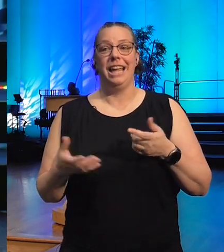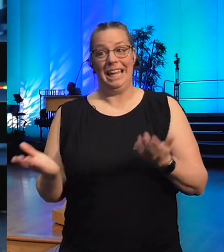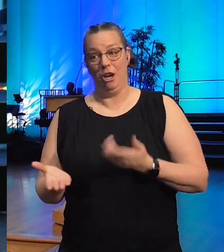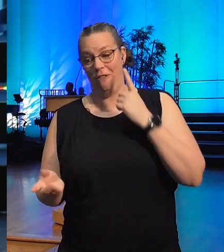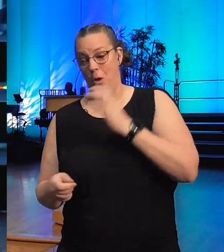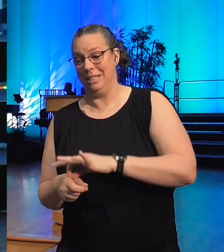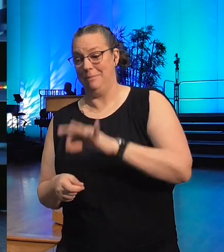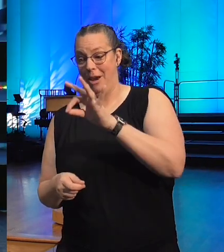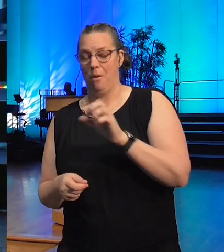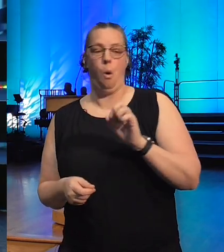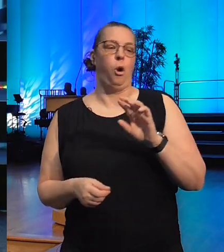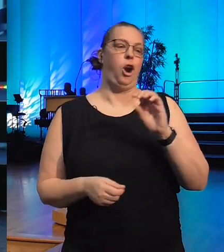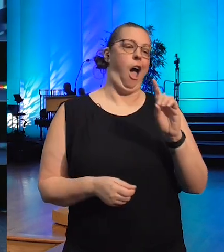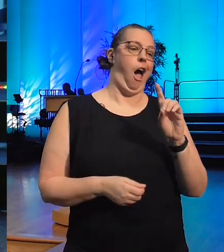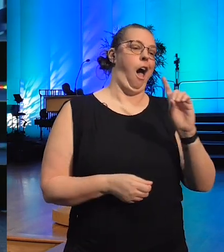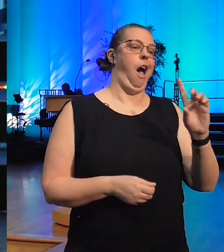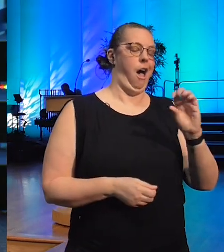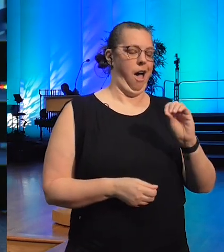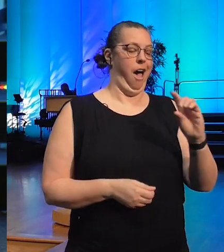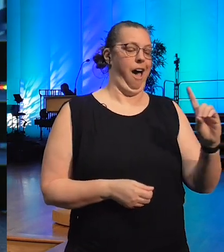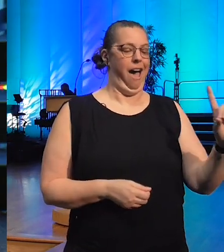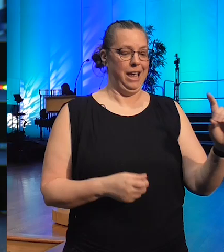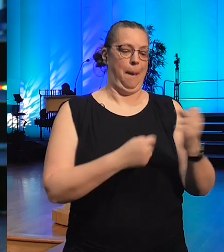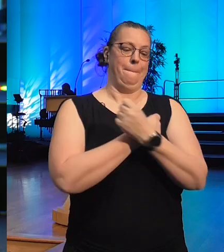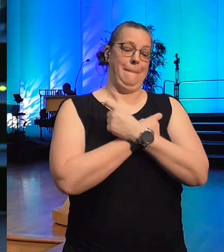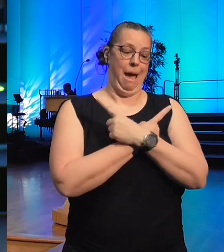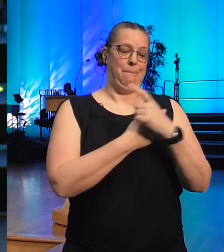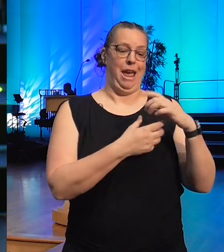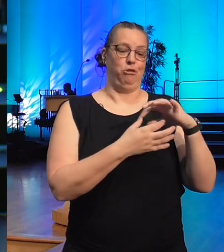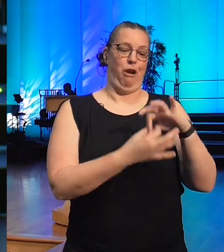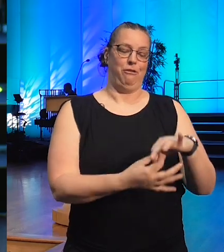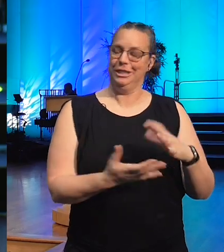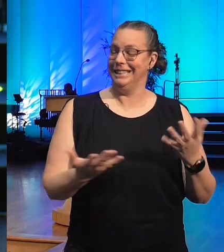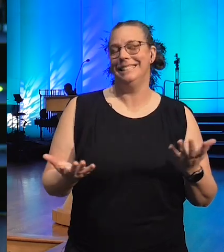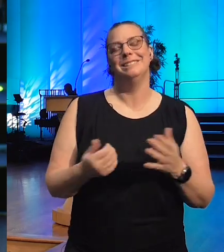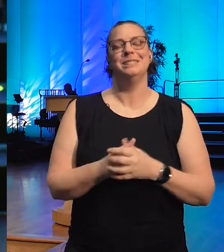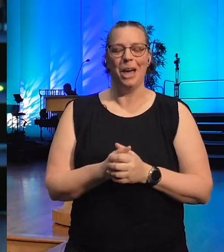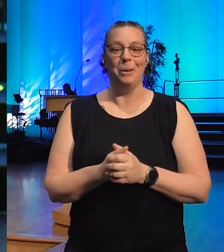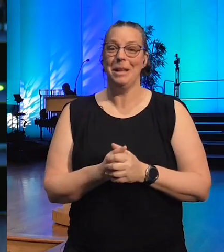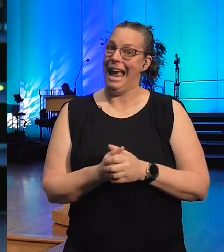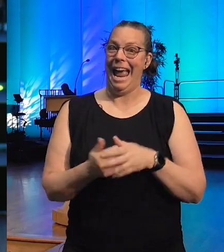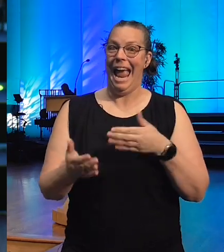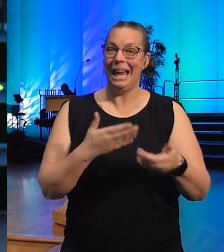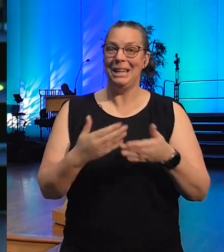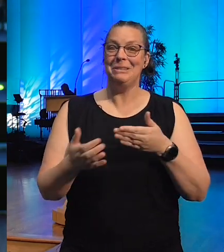Batman TV show references about Bert Ward from the 1960s so we're so glad that you're here welcome to